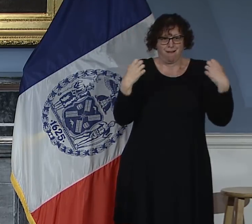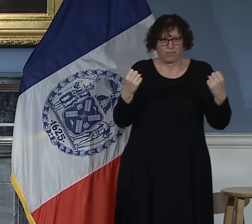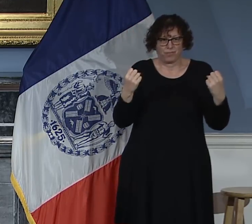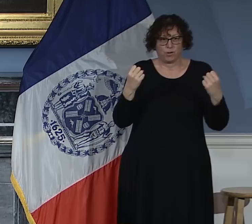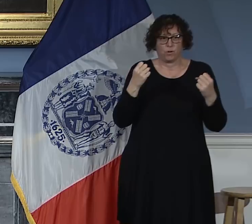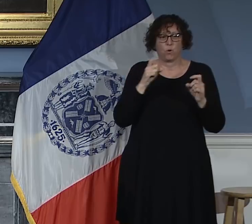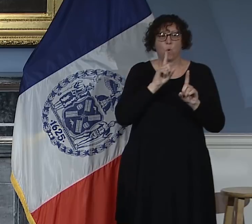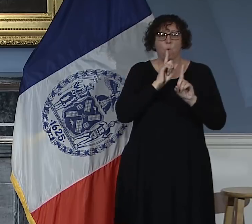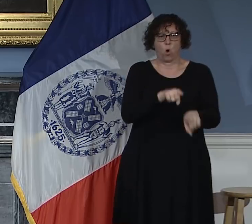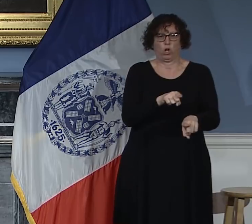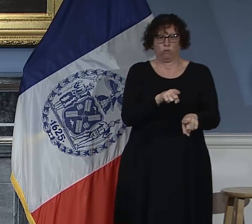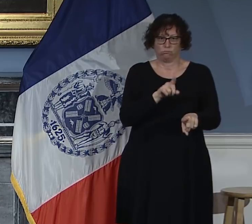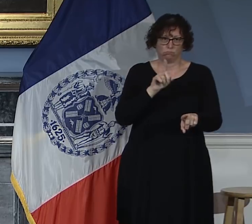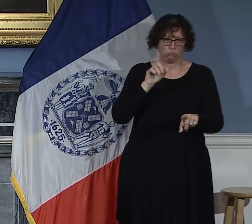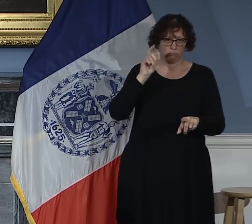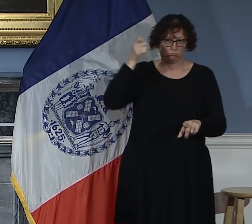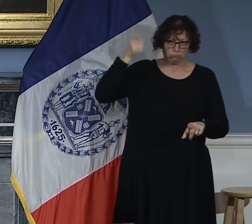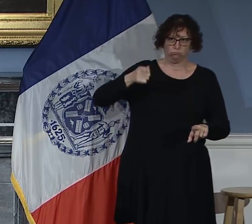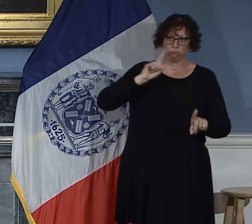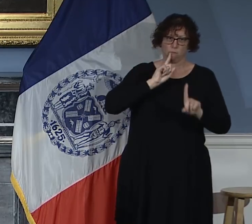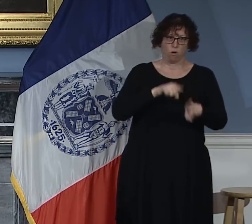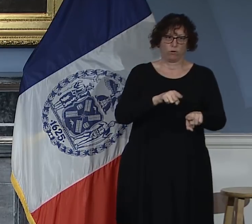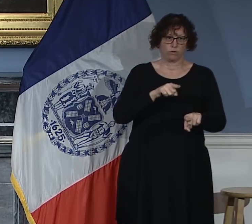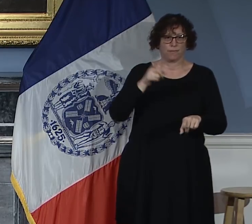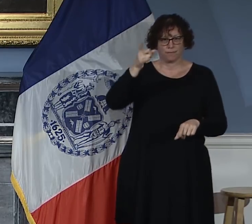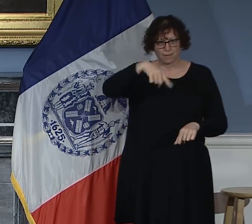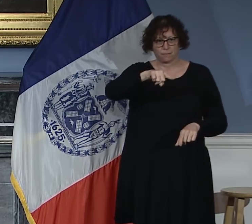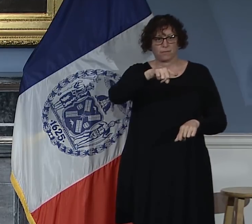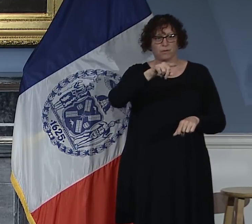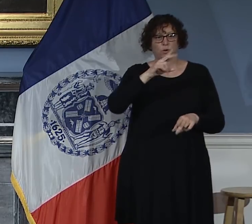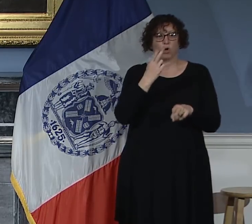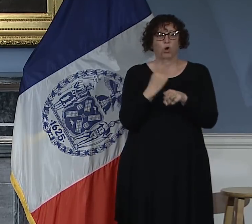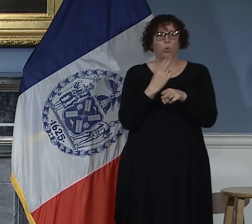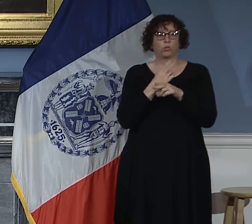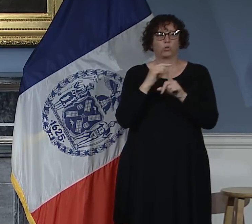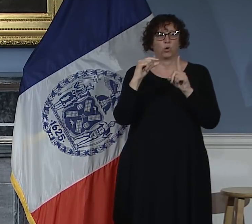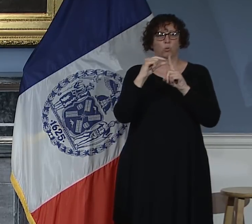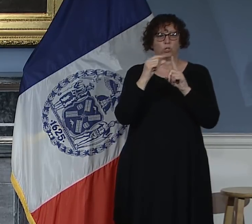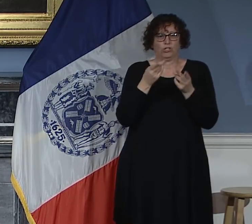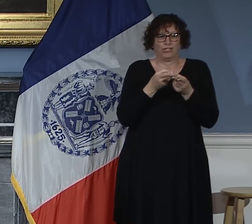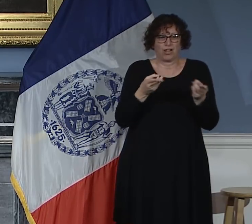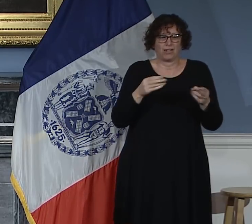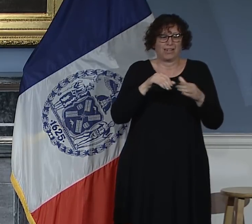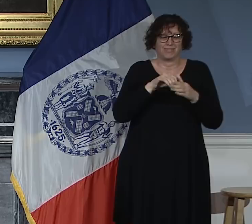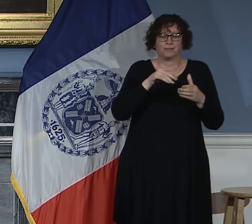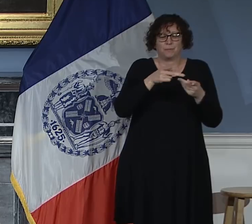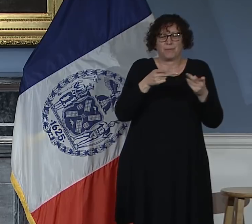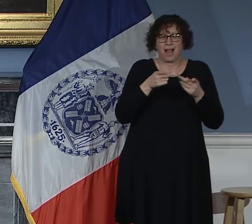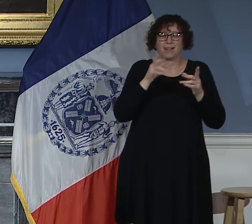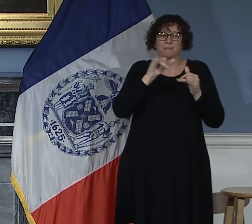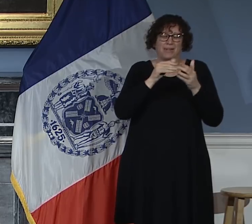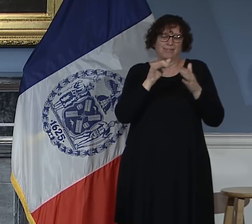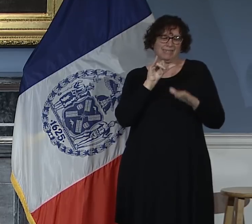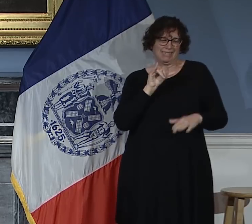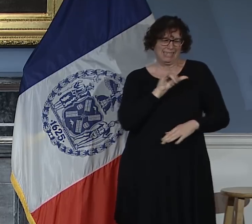USE THE PHRASE SHELTER IN PLACE. BUT WITH A VARIETY OF STEPS TOU ENSRE THAT